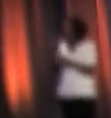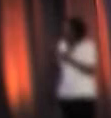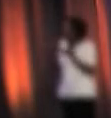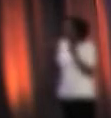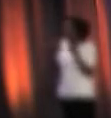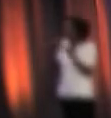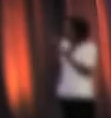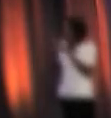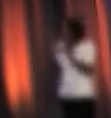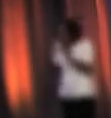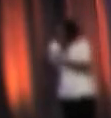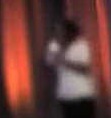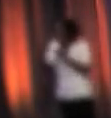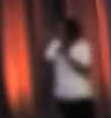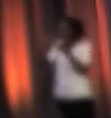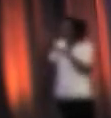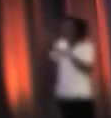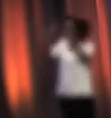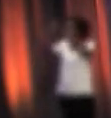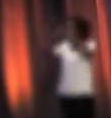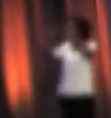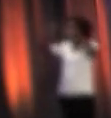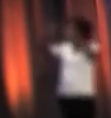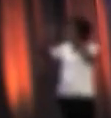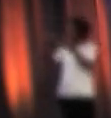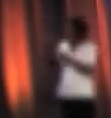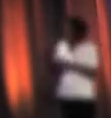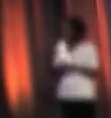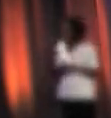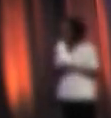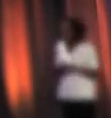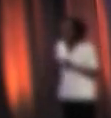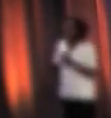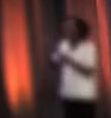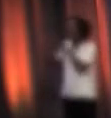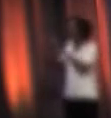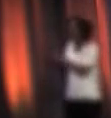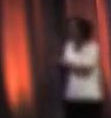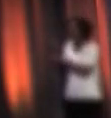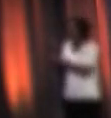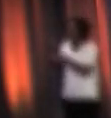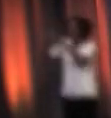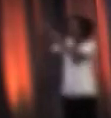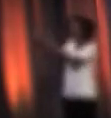The nominations, finalists and winners of the awards provide us, I would suggest, with a unique insight into